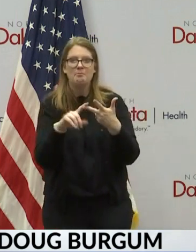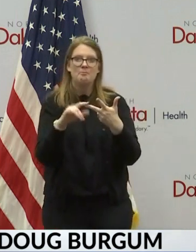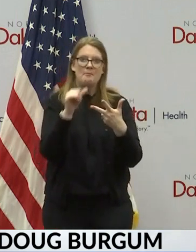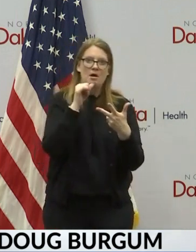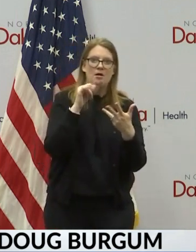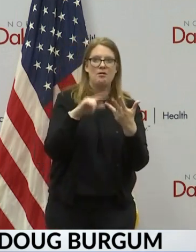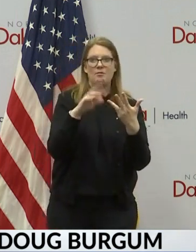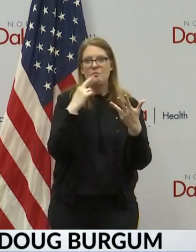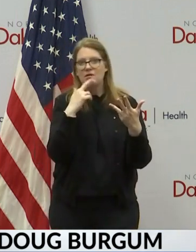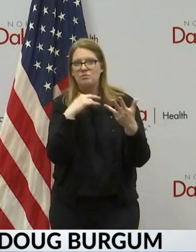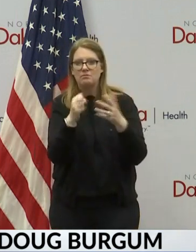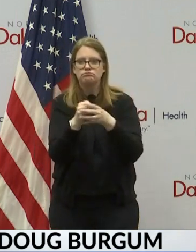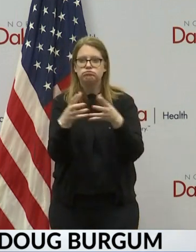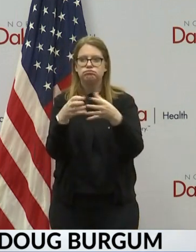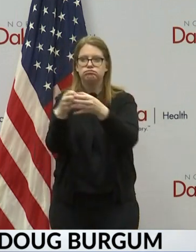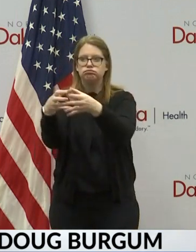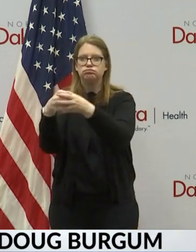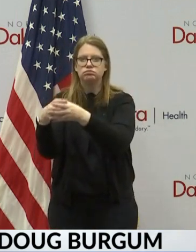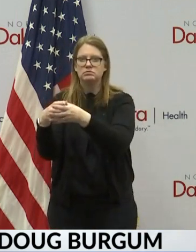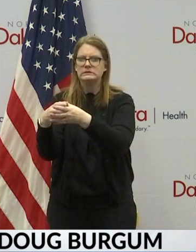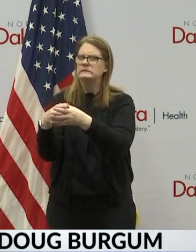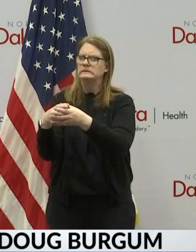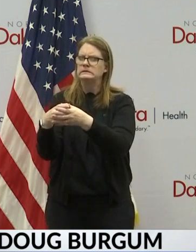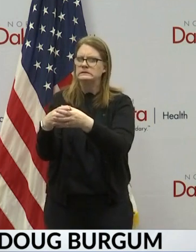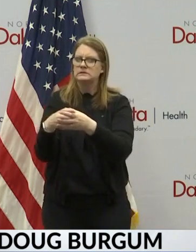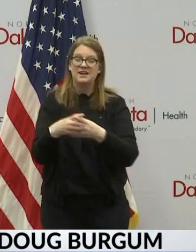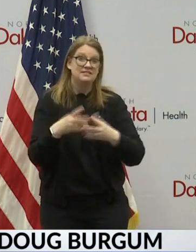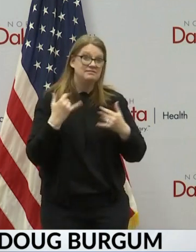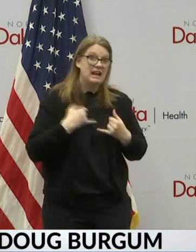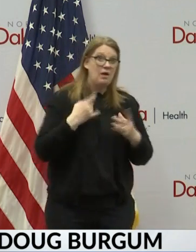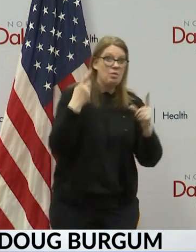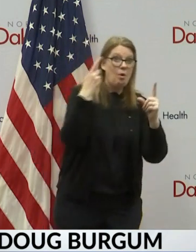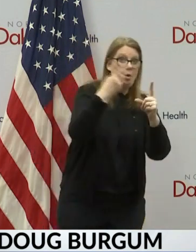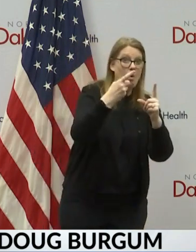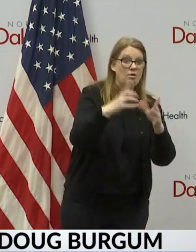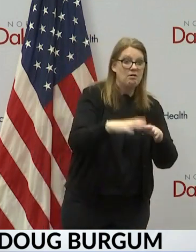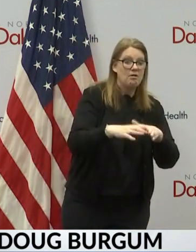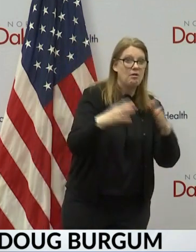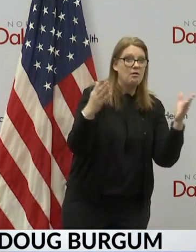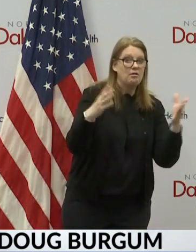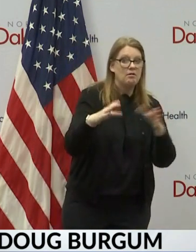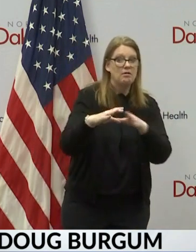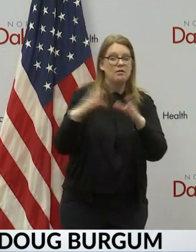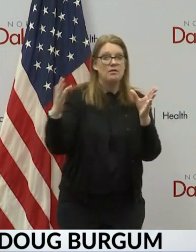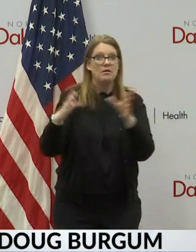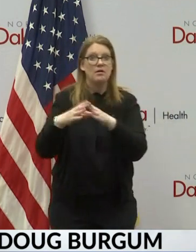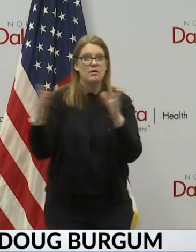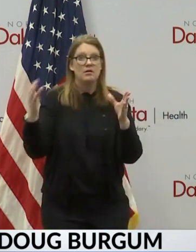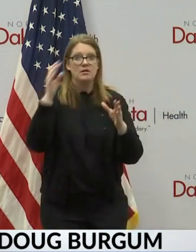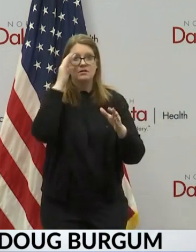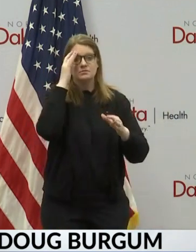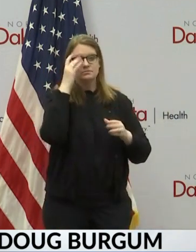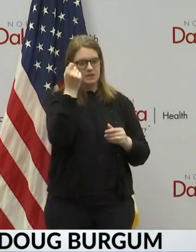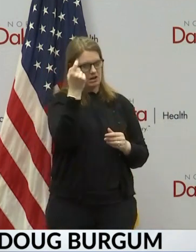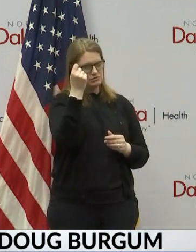HAPPEN IN A SCHOOL AND HAPPEN IN A GYM AND HAPPEN IN A BAR OR RESTAURANT. AS WE WORK HARD TO OPEN UP